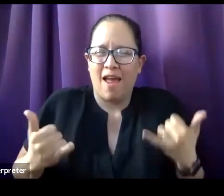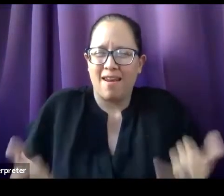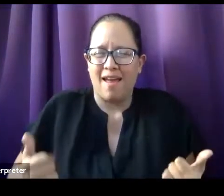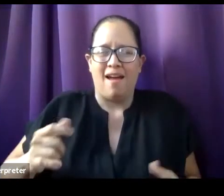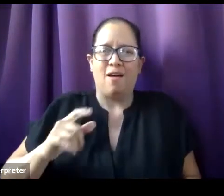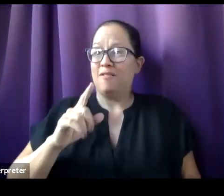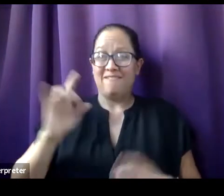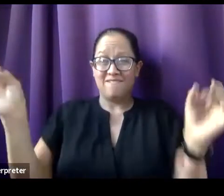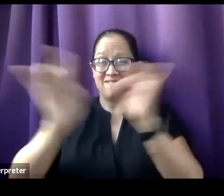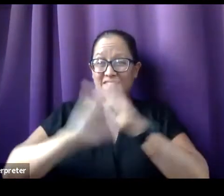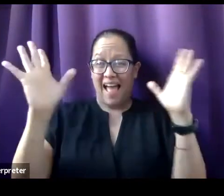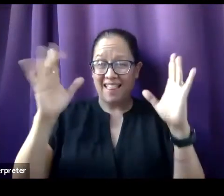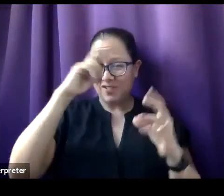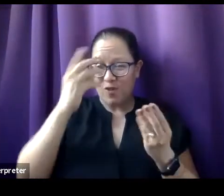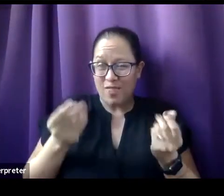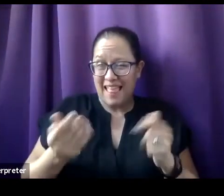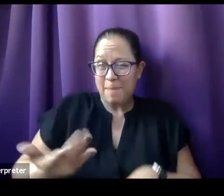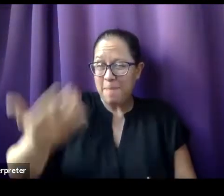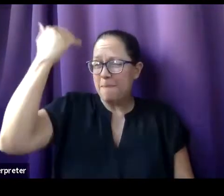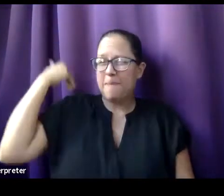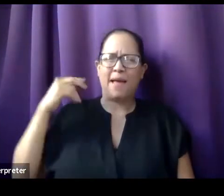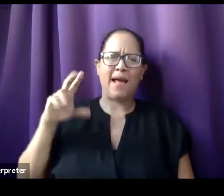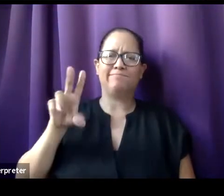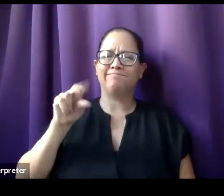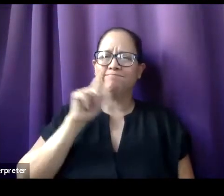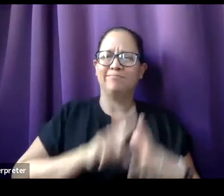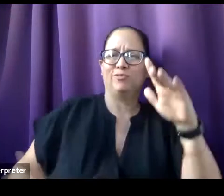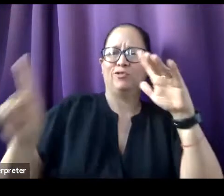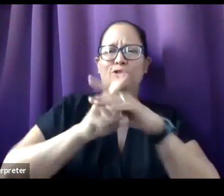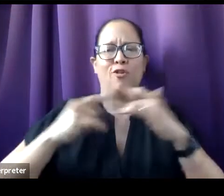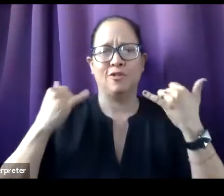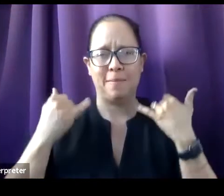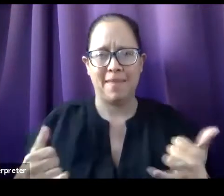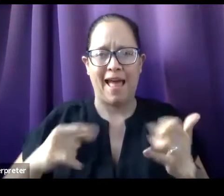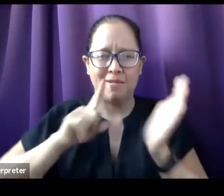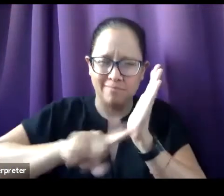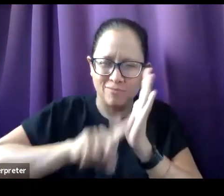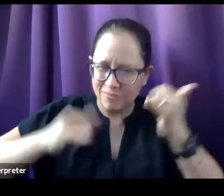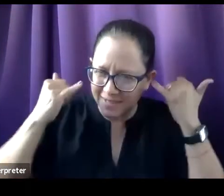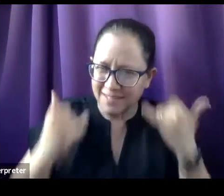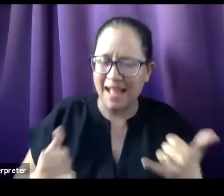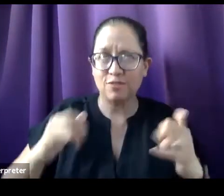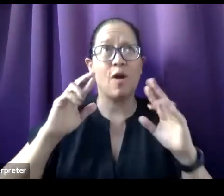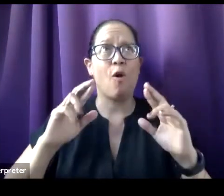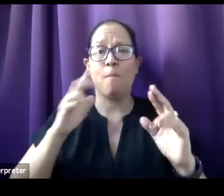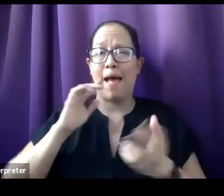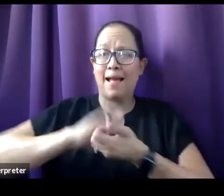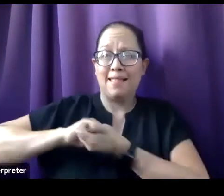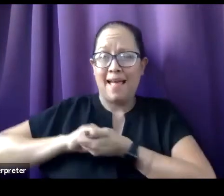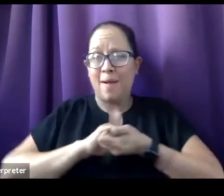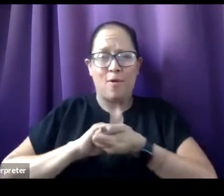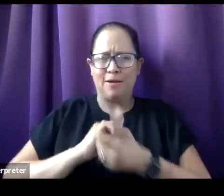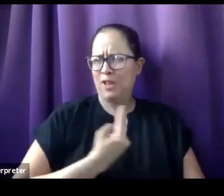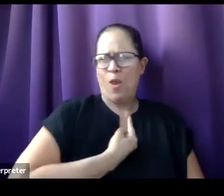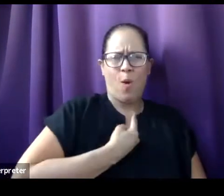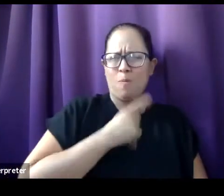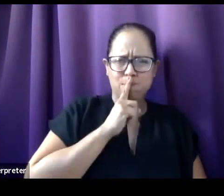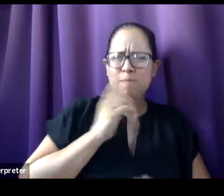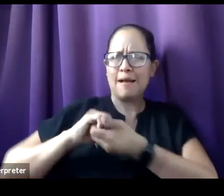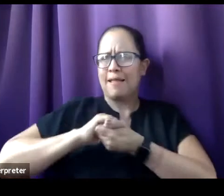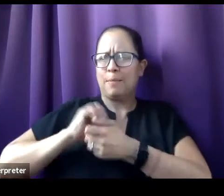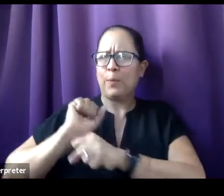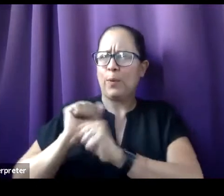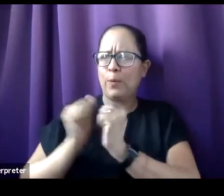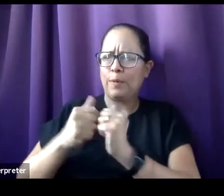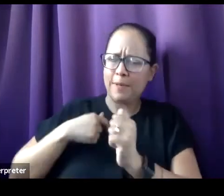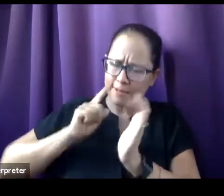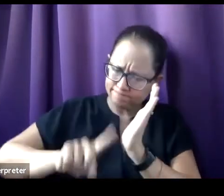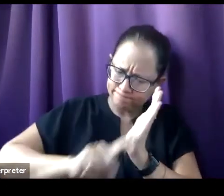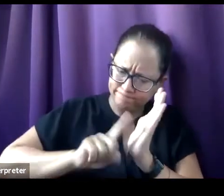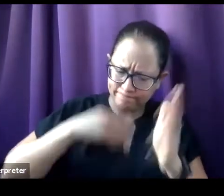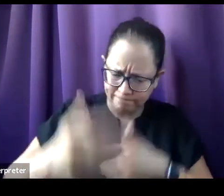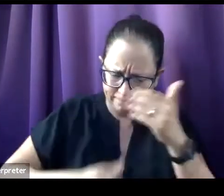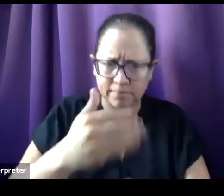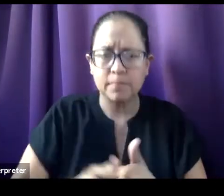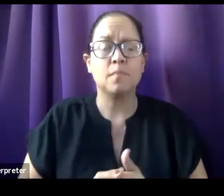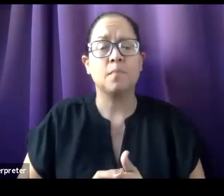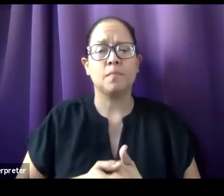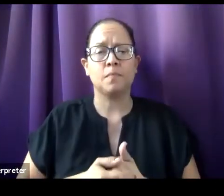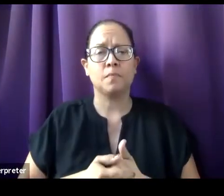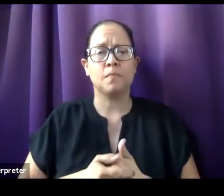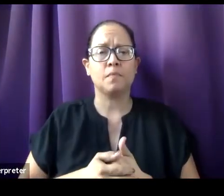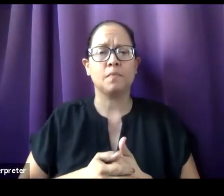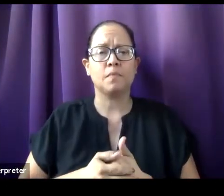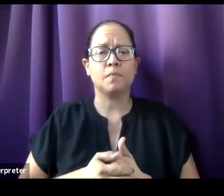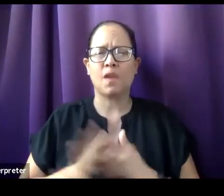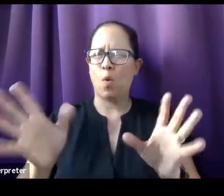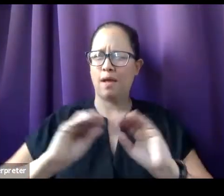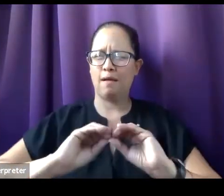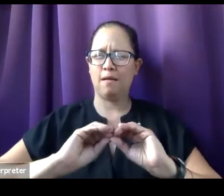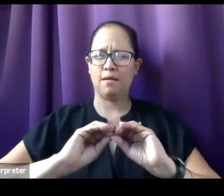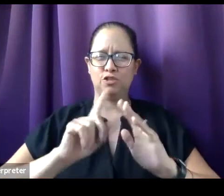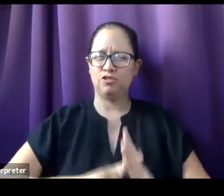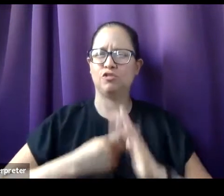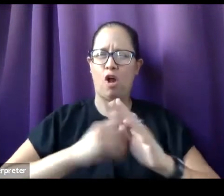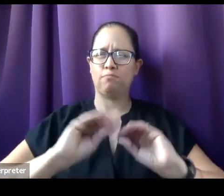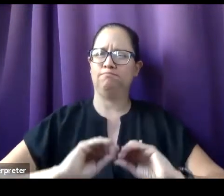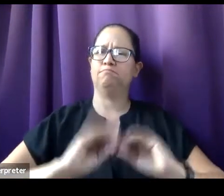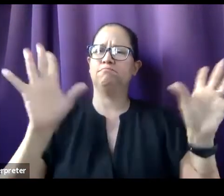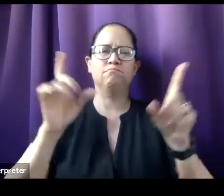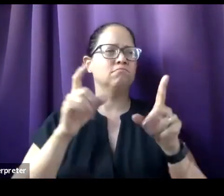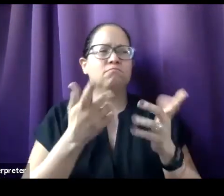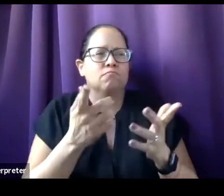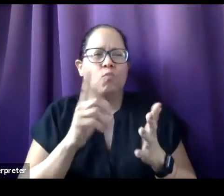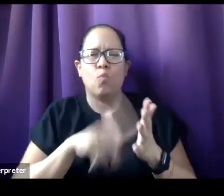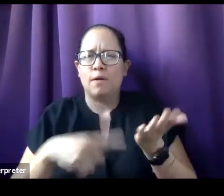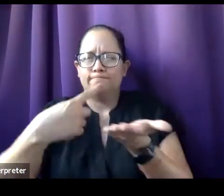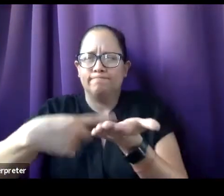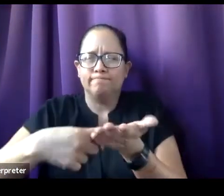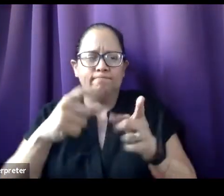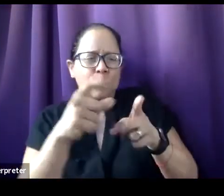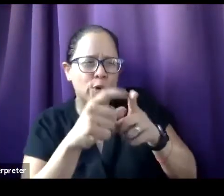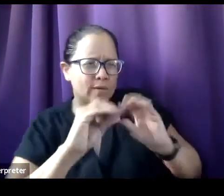Even though I'm speaking for it today I'm, I'm hoping that I'm channeling my collaborators. So, let me begin with a bit of definition for today's talk